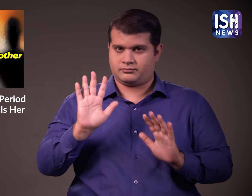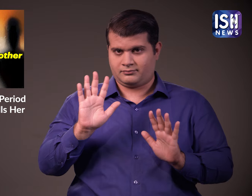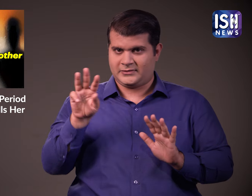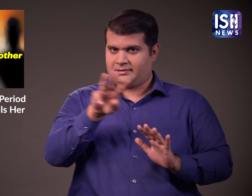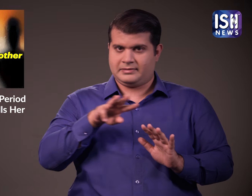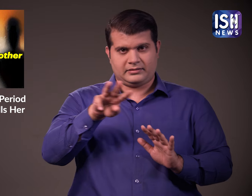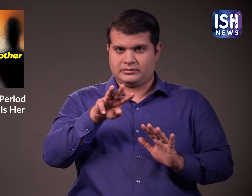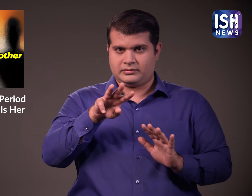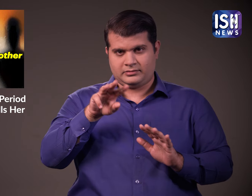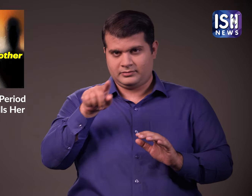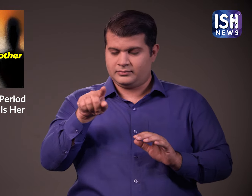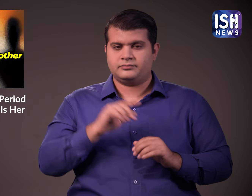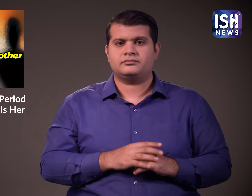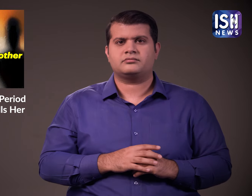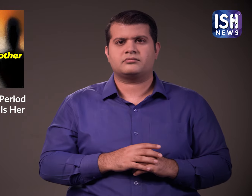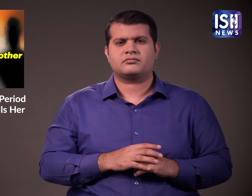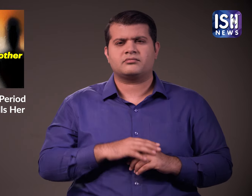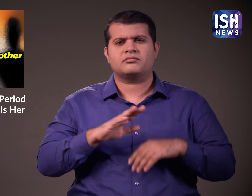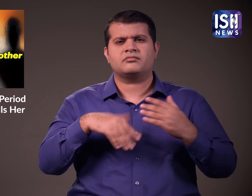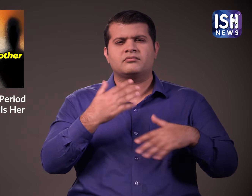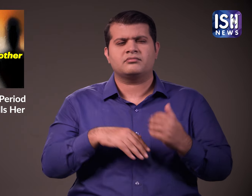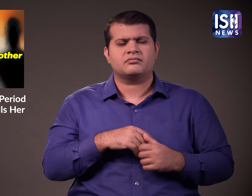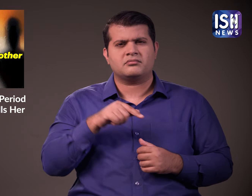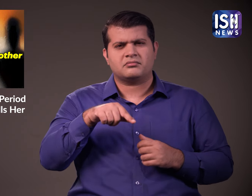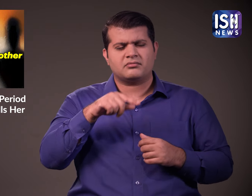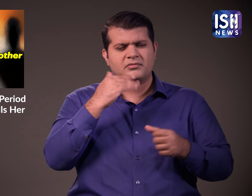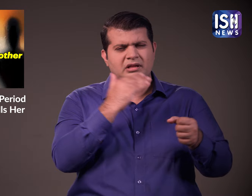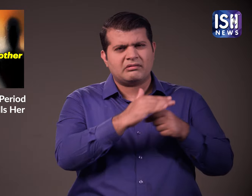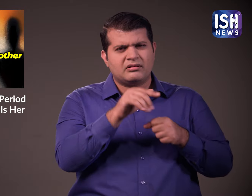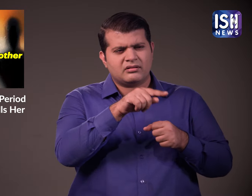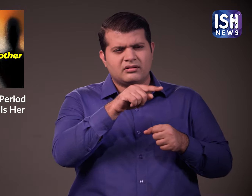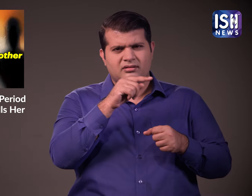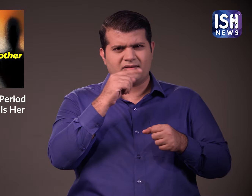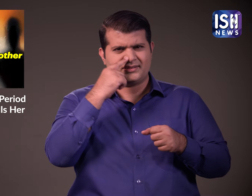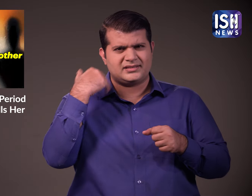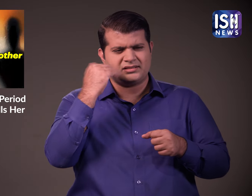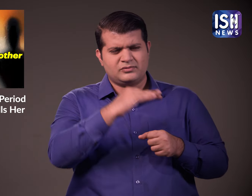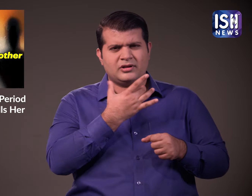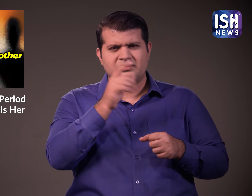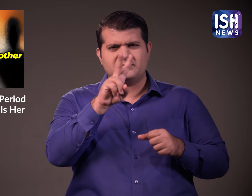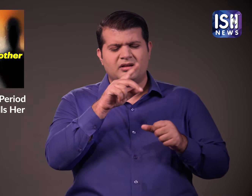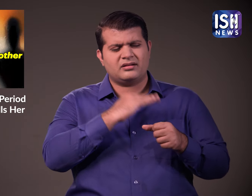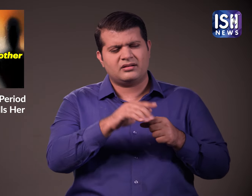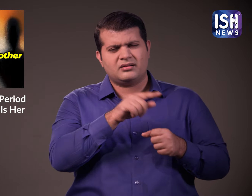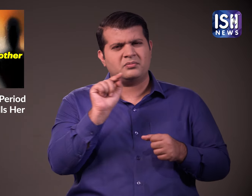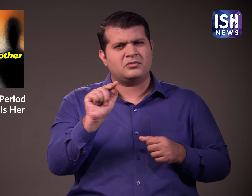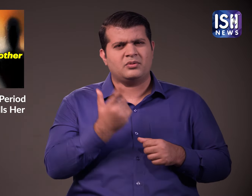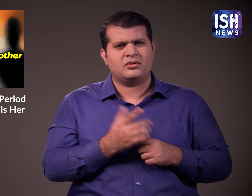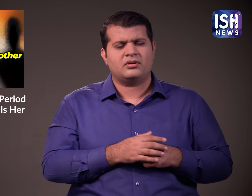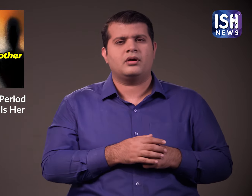There were 3 people in the family. So why did he kill his sister?